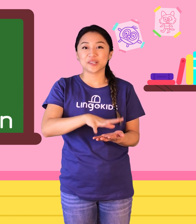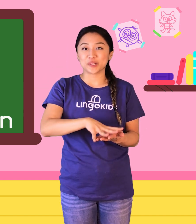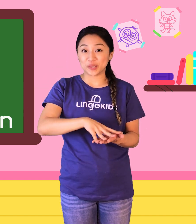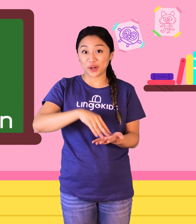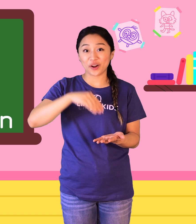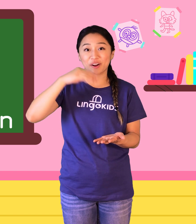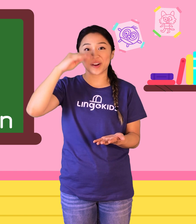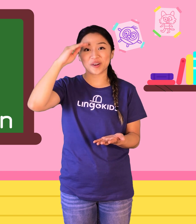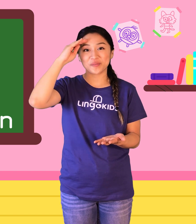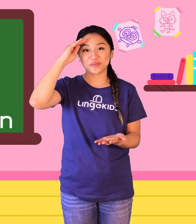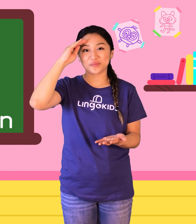learn